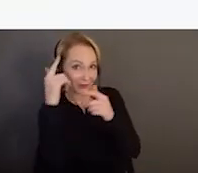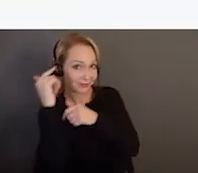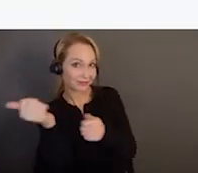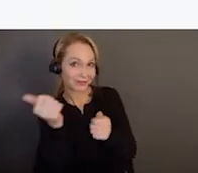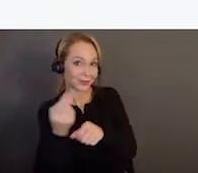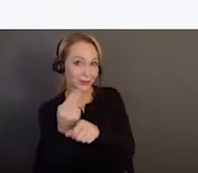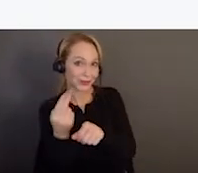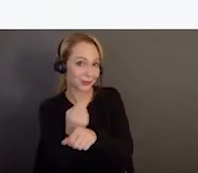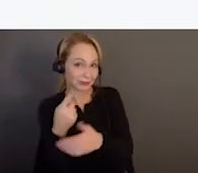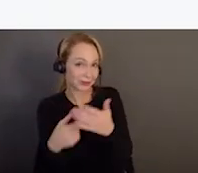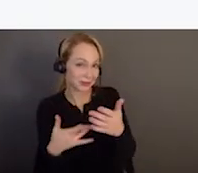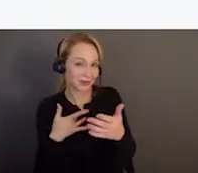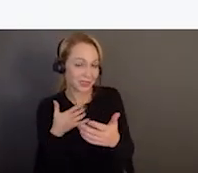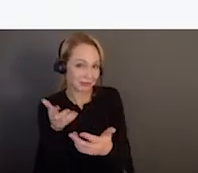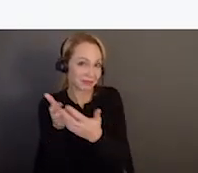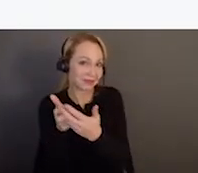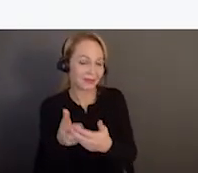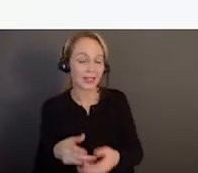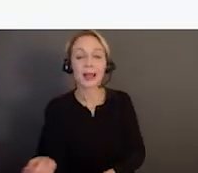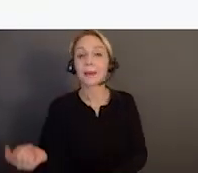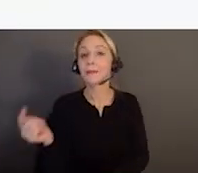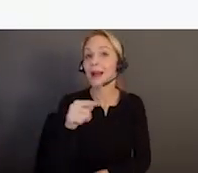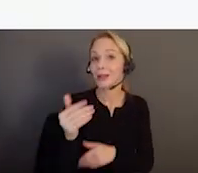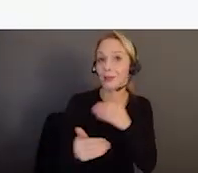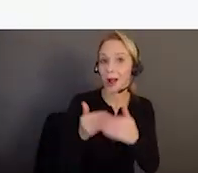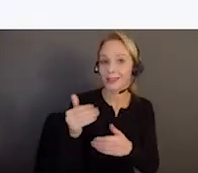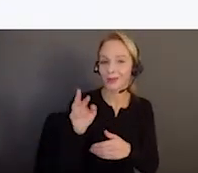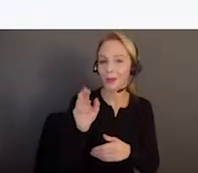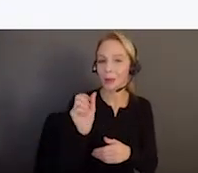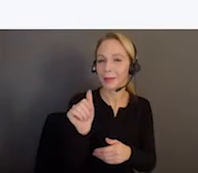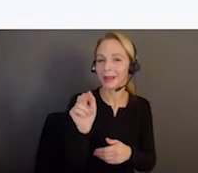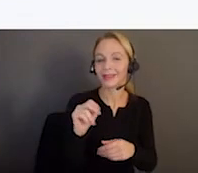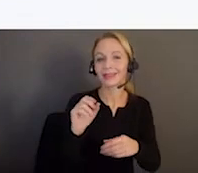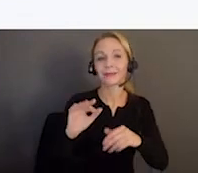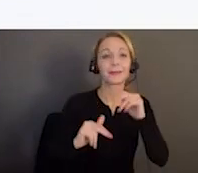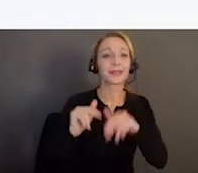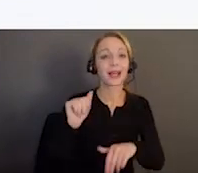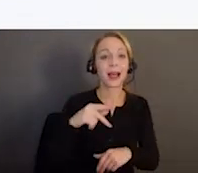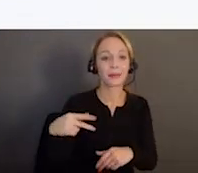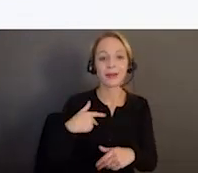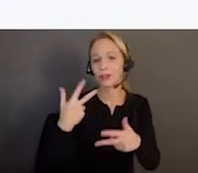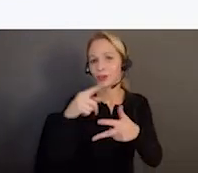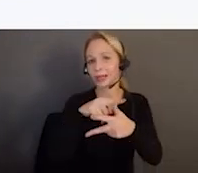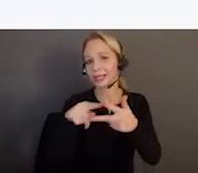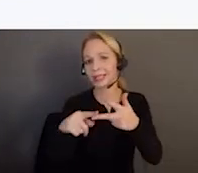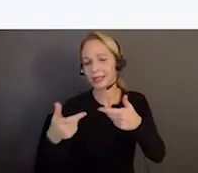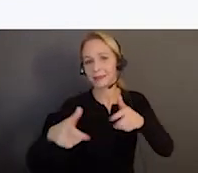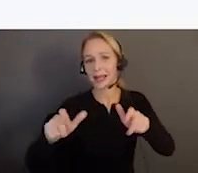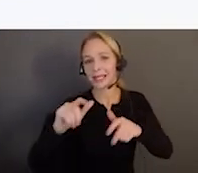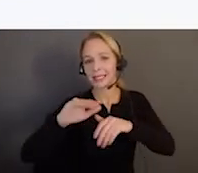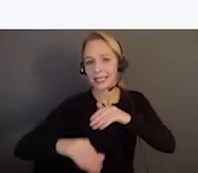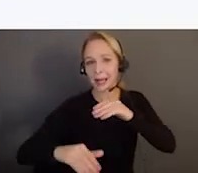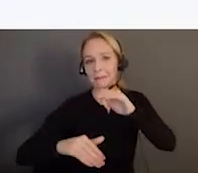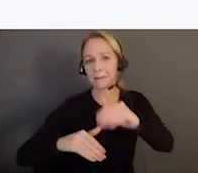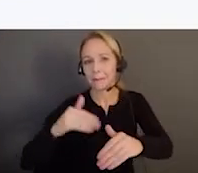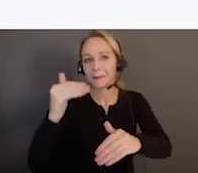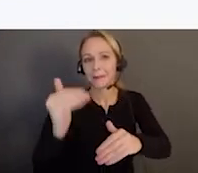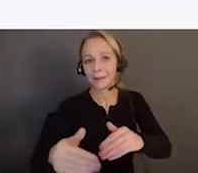BACK TO THE PROCESS OF BUILDING THE APP. THERE ARE THREE MAIN STEPS WE ARE GOING THROUGH TO